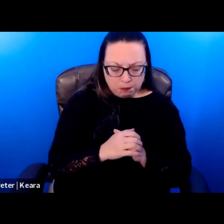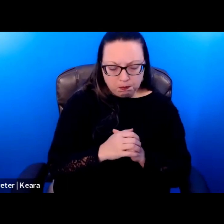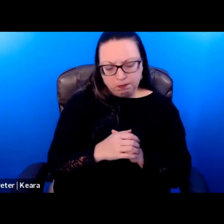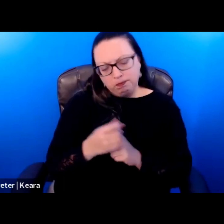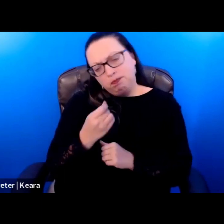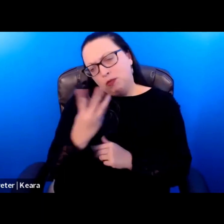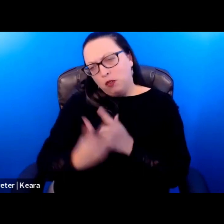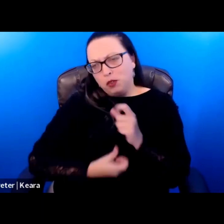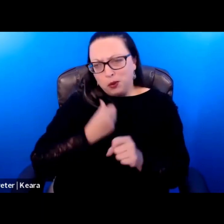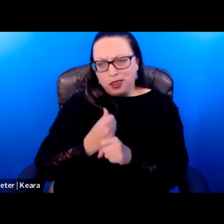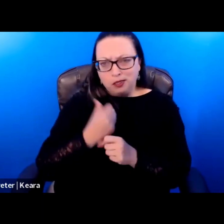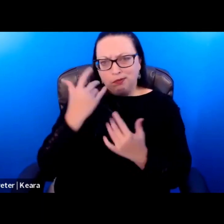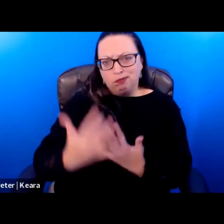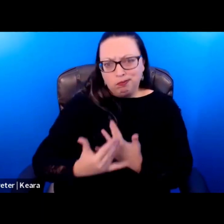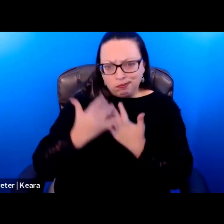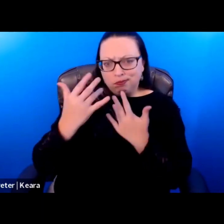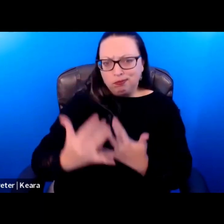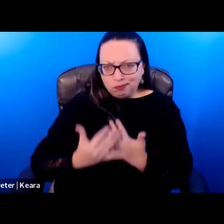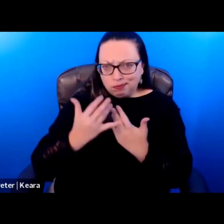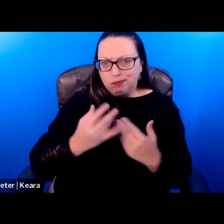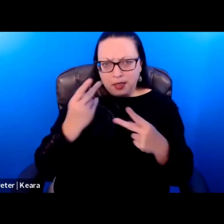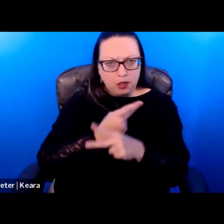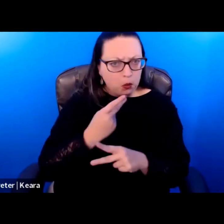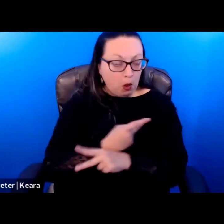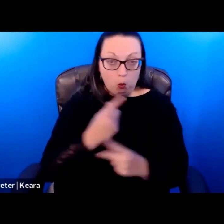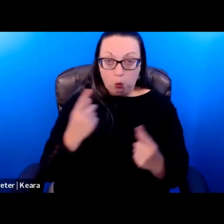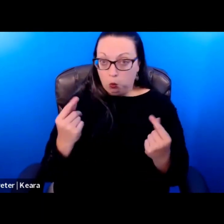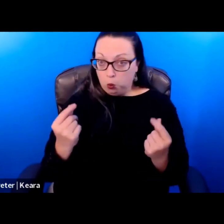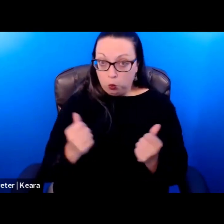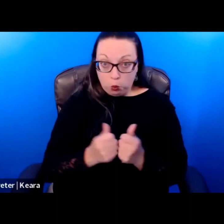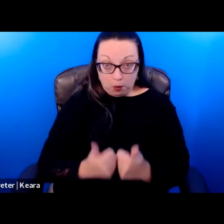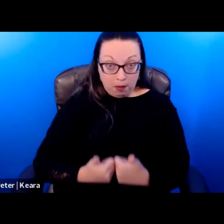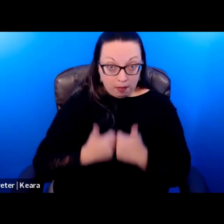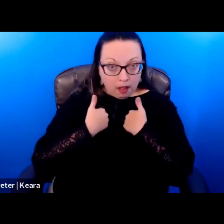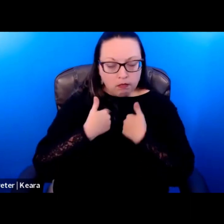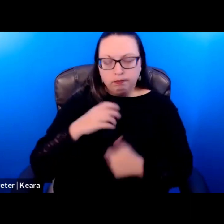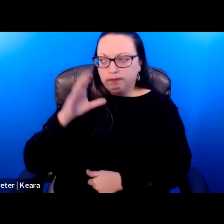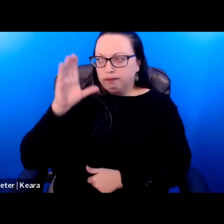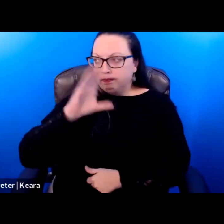figure out what I want to do my life, I finally decided to seek what they call Independent Living training, which is to